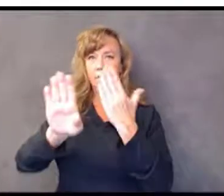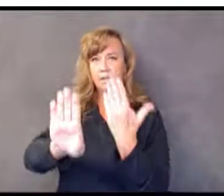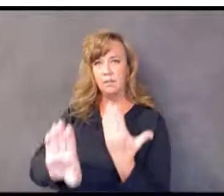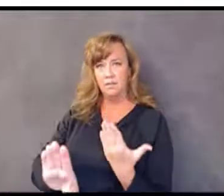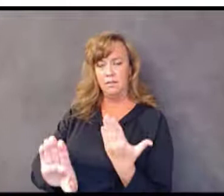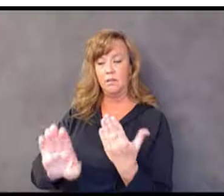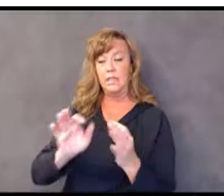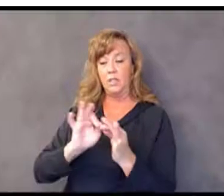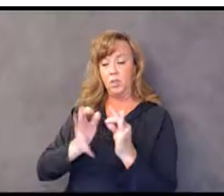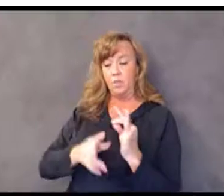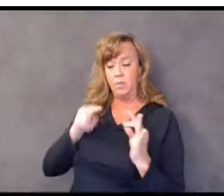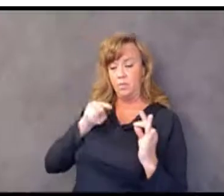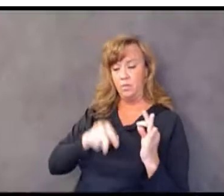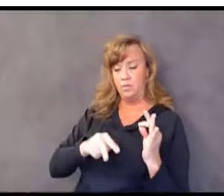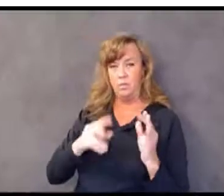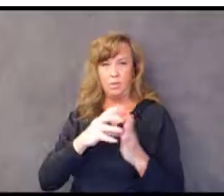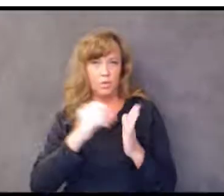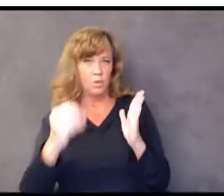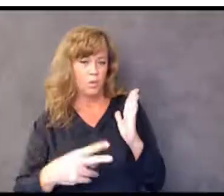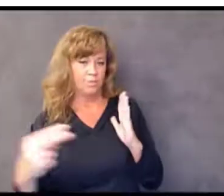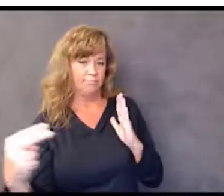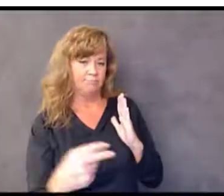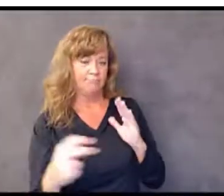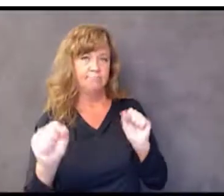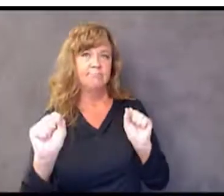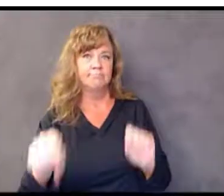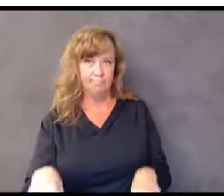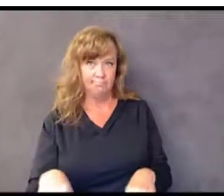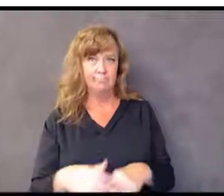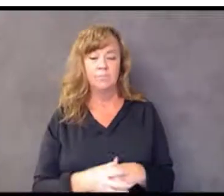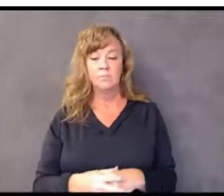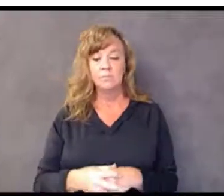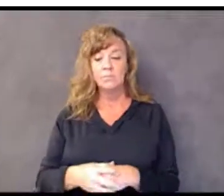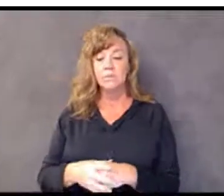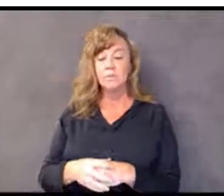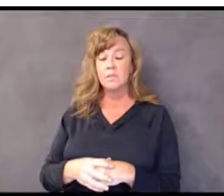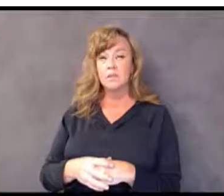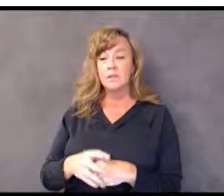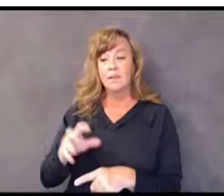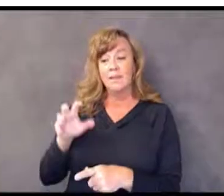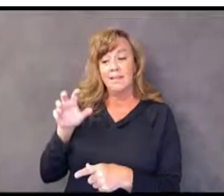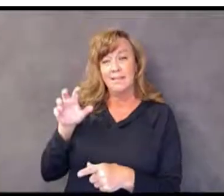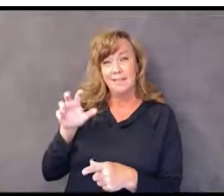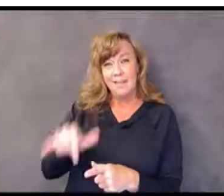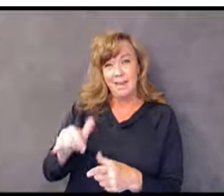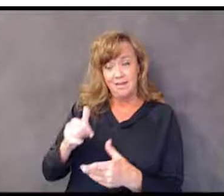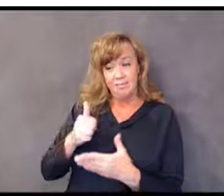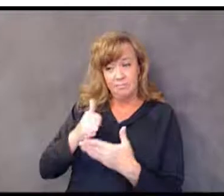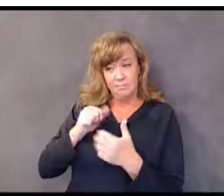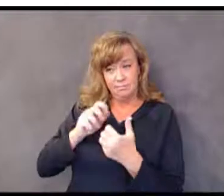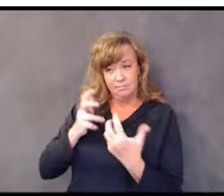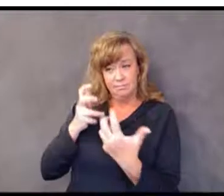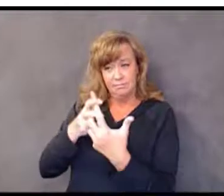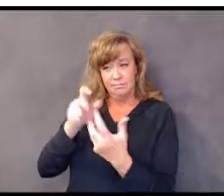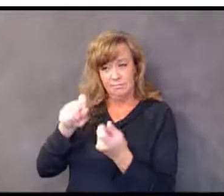Each of these accommodations should be included in the student’s IEP or 504 plan.